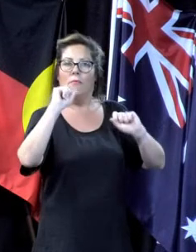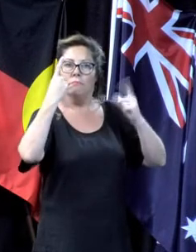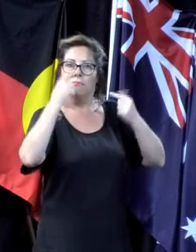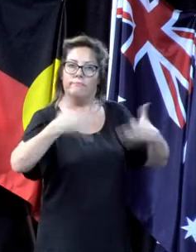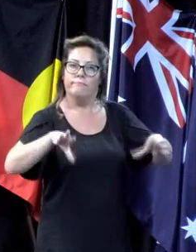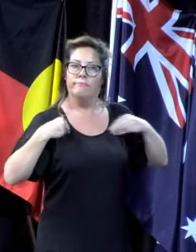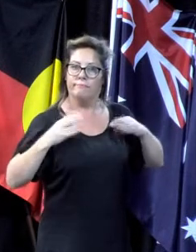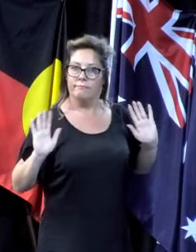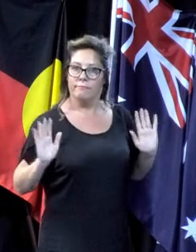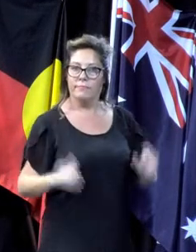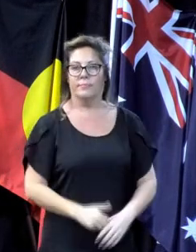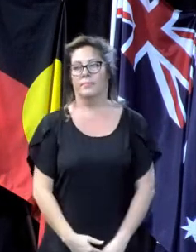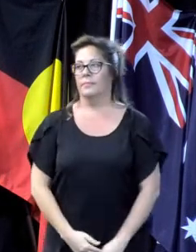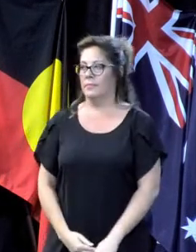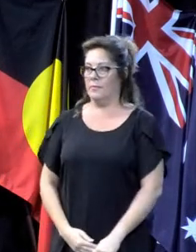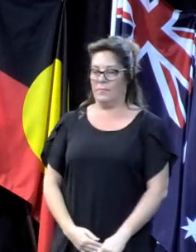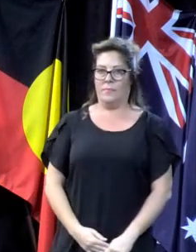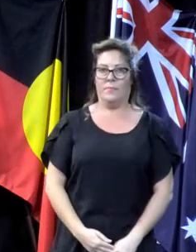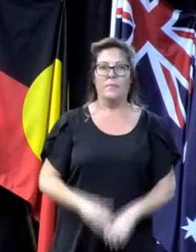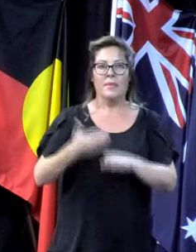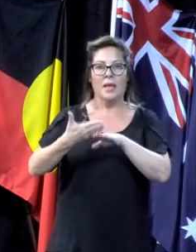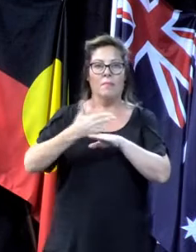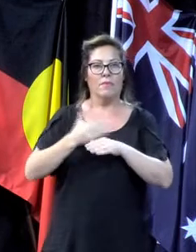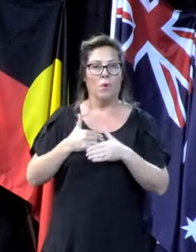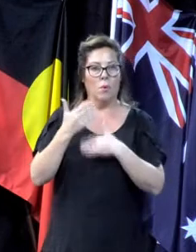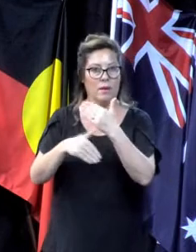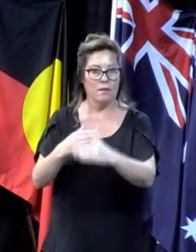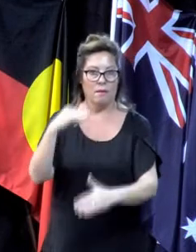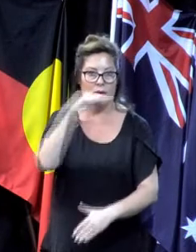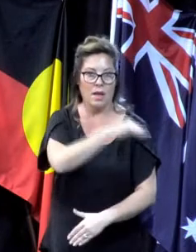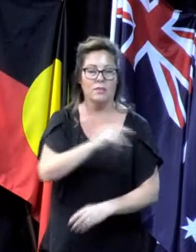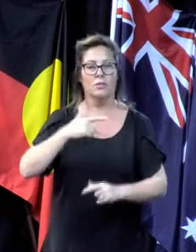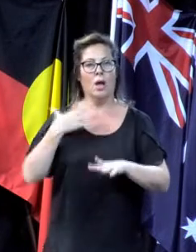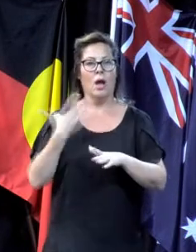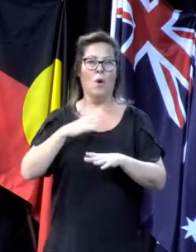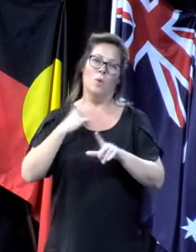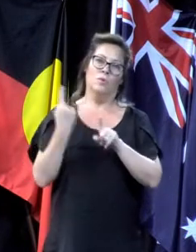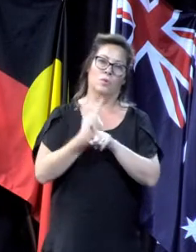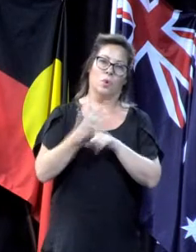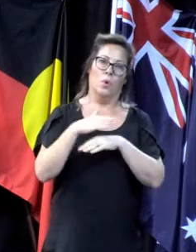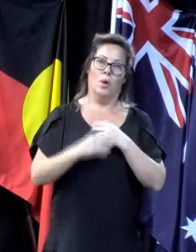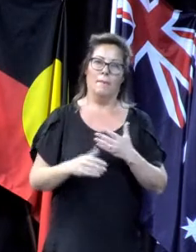before lunch, speaking about some of the challenges and we will continue that after lunch. We won’t keep you after lunch for too long,